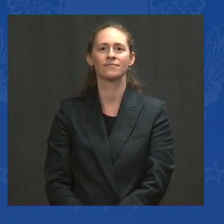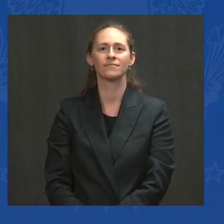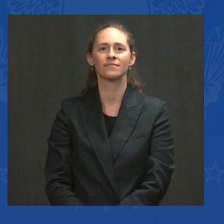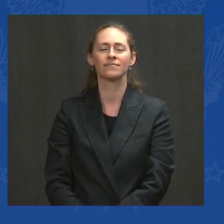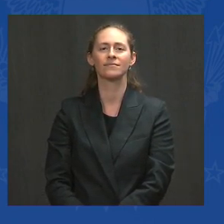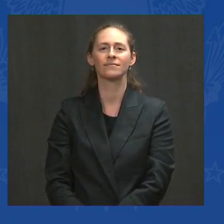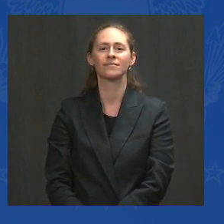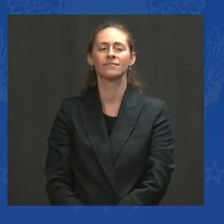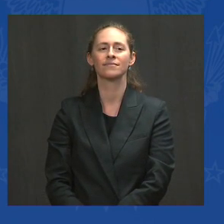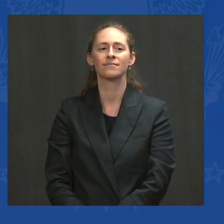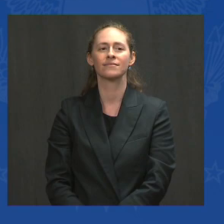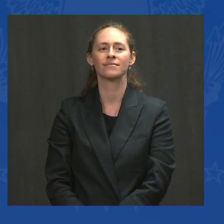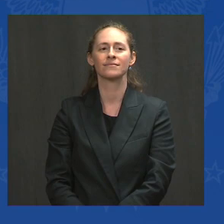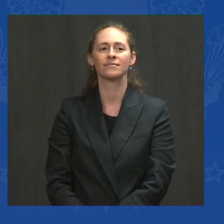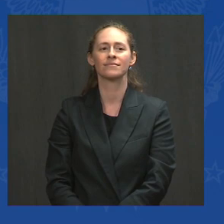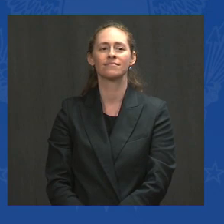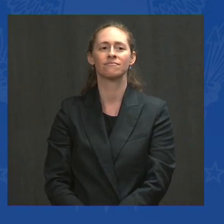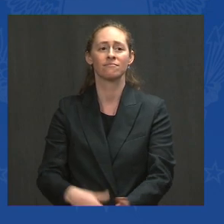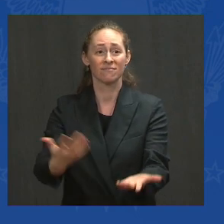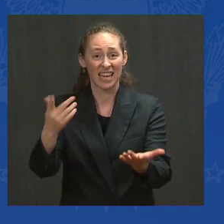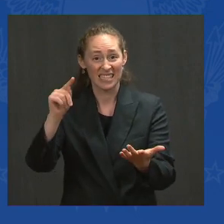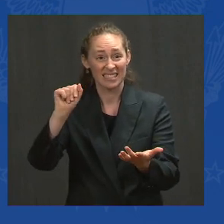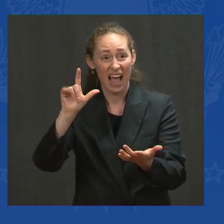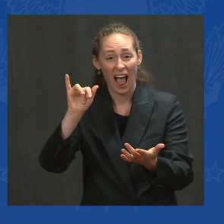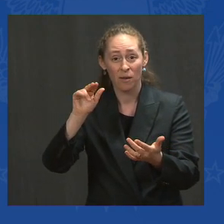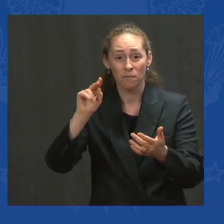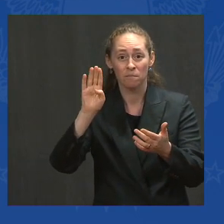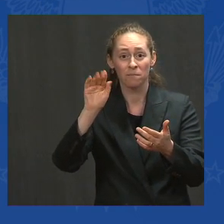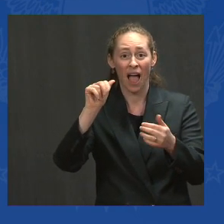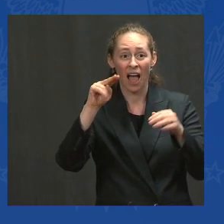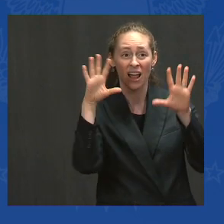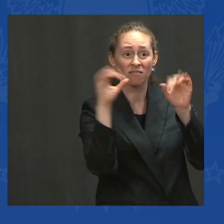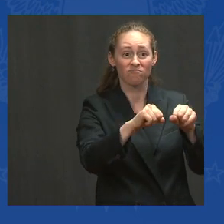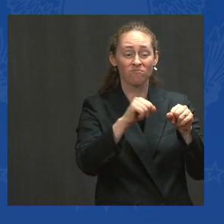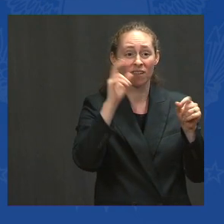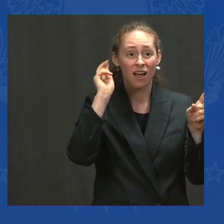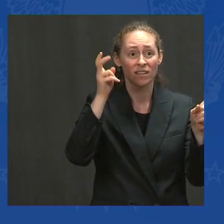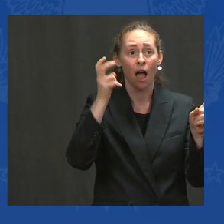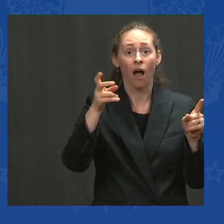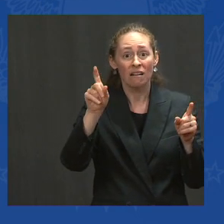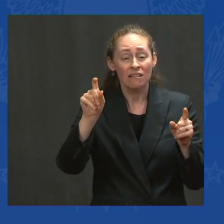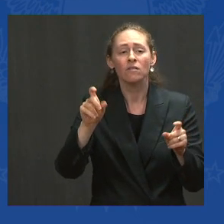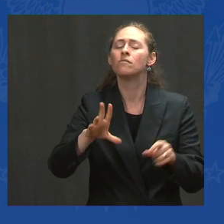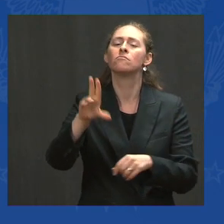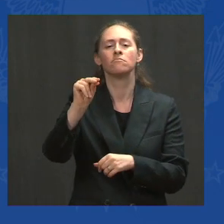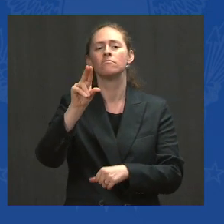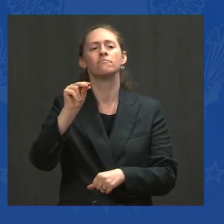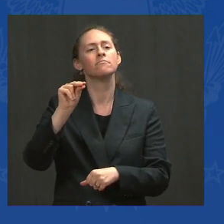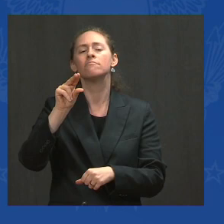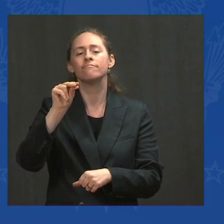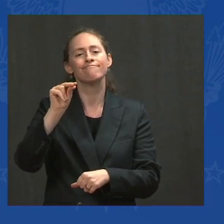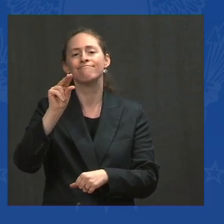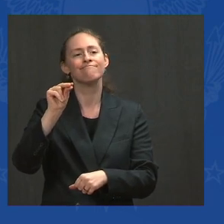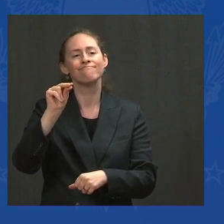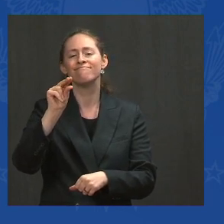The Press: Is a Taliban takeover of Afghanistan now inevitable? The President: No, it is not. The Press: Why?